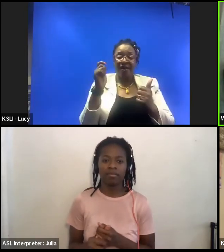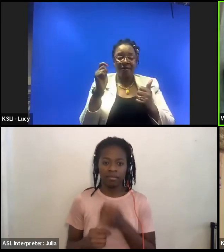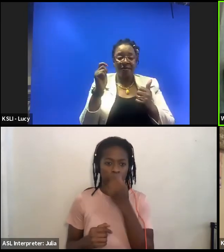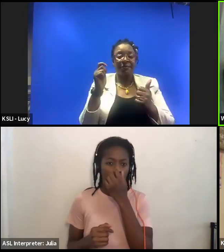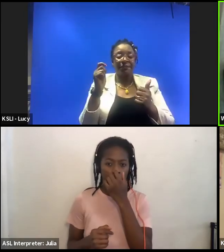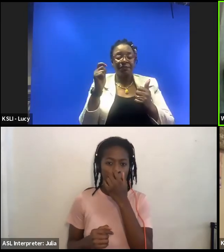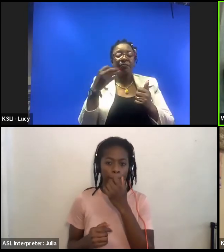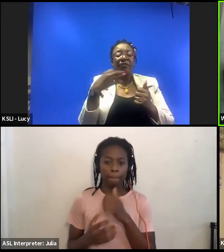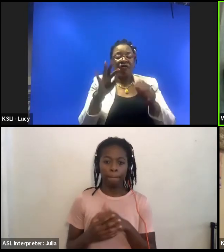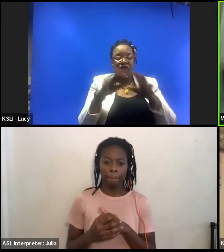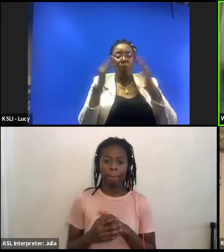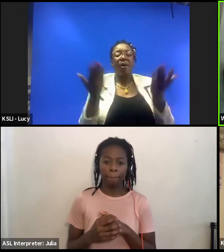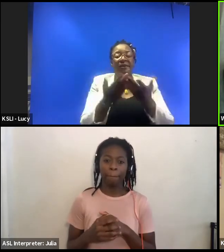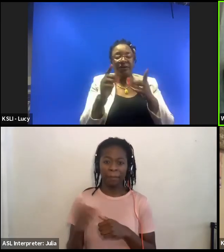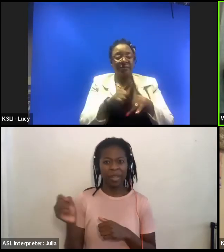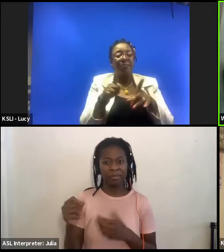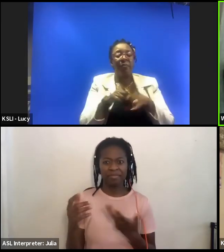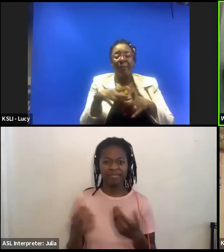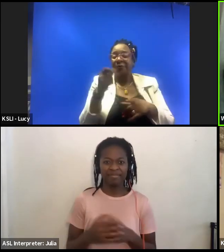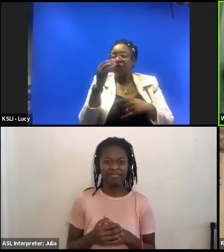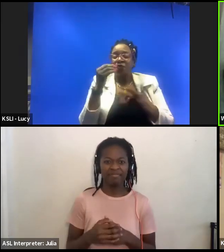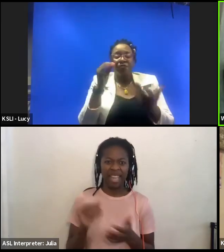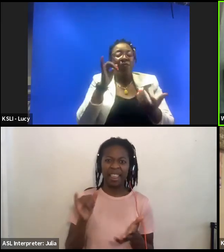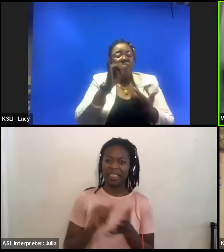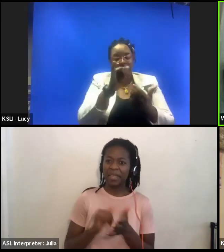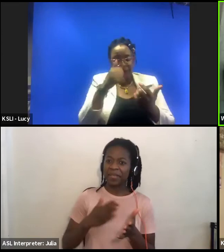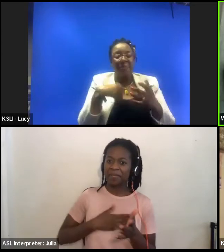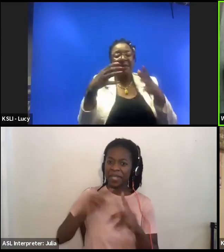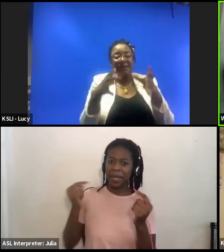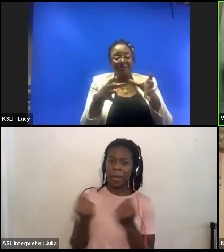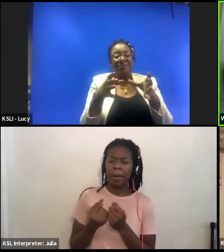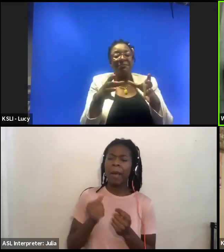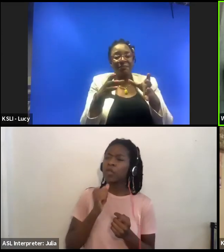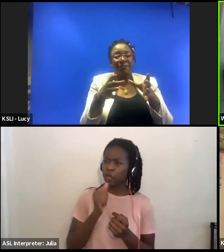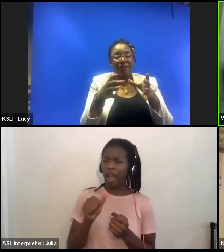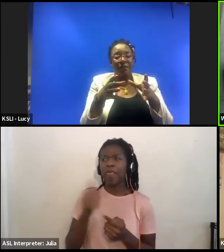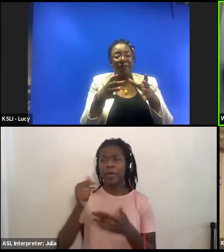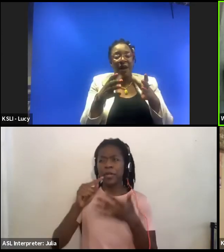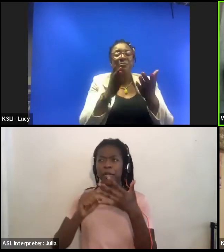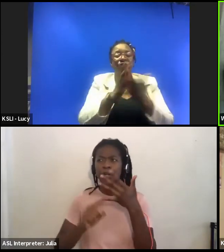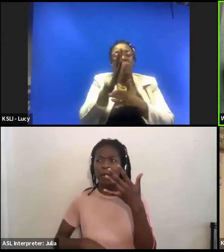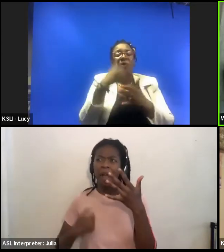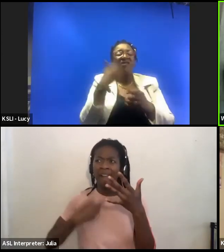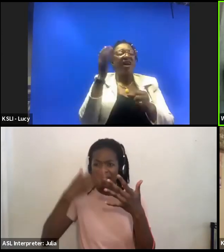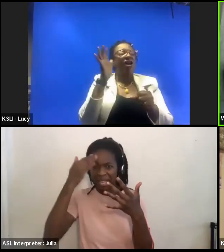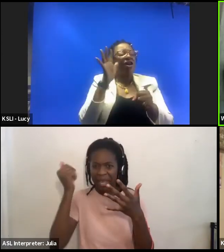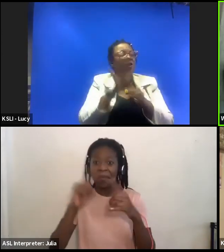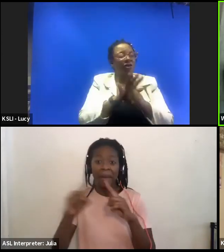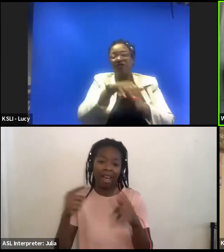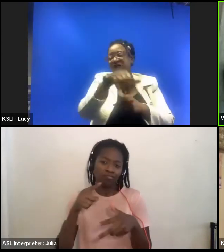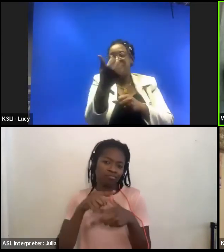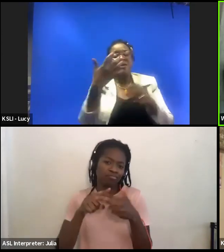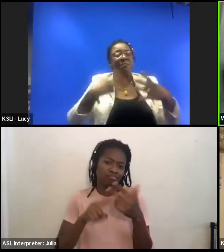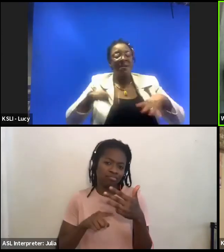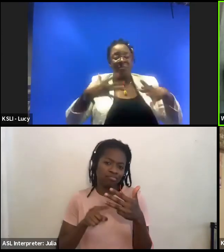So yeah, that is my team. I'm sure there are a lot of other people that have left out. It's just...